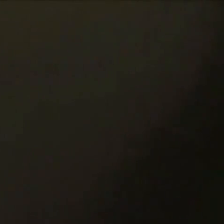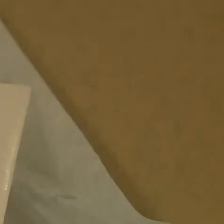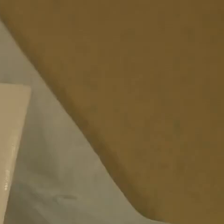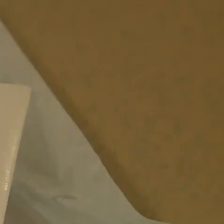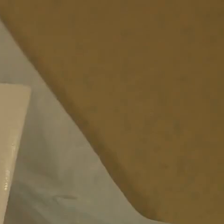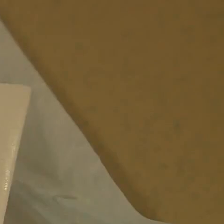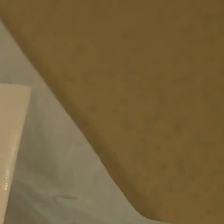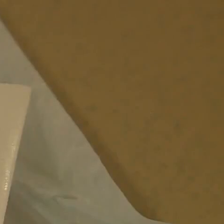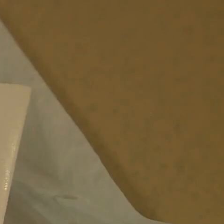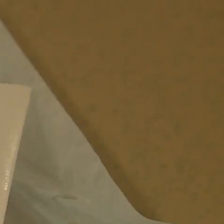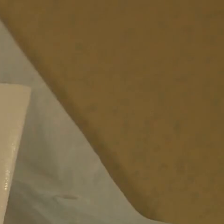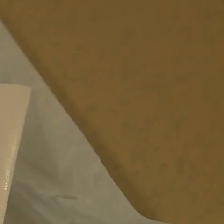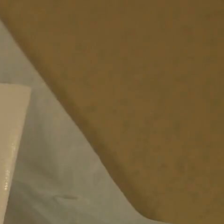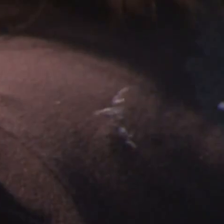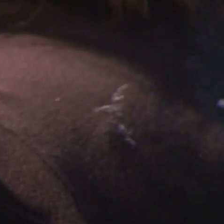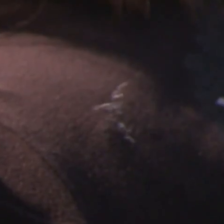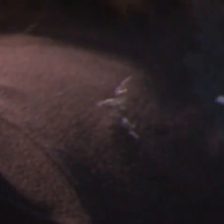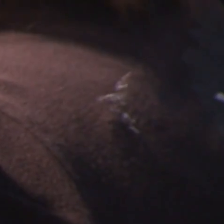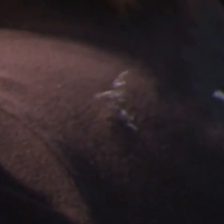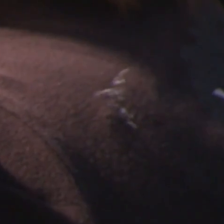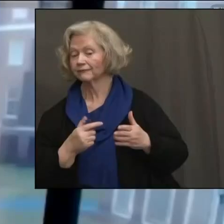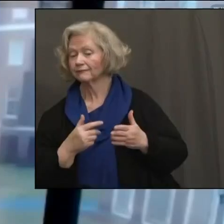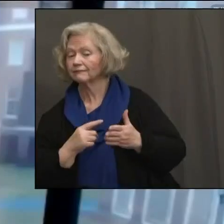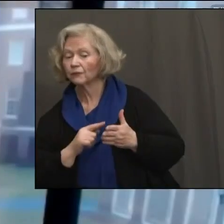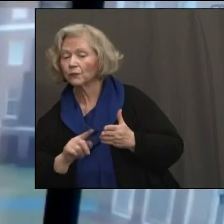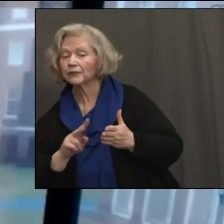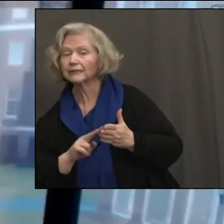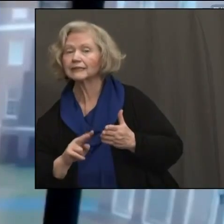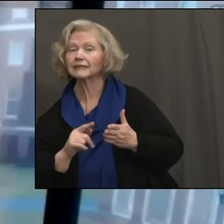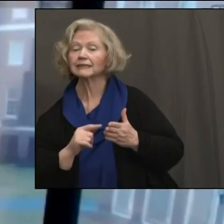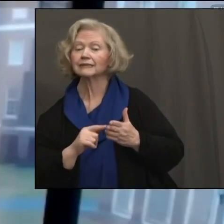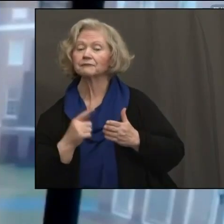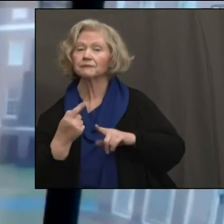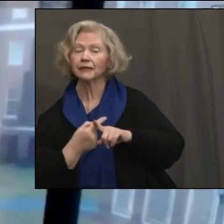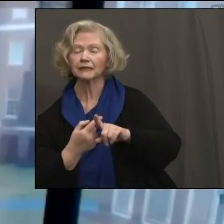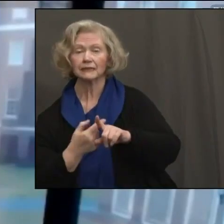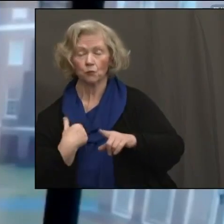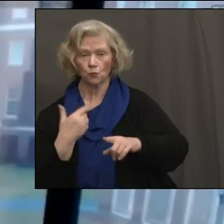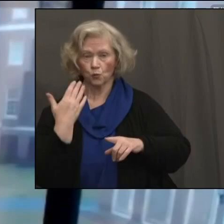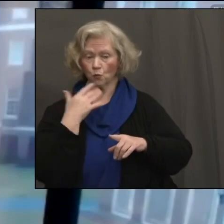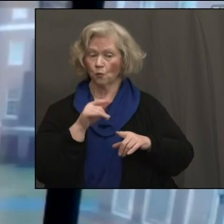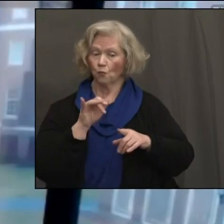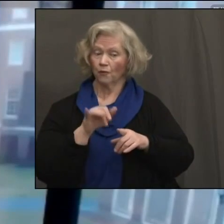POPPINGP IN THE STATE. MORE RECENTLY THE POPPINGP IN THE STATE. MORE RECENTLY THE HIGHLY MORE RECENTLY THE HIGHLY MORE RECENTLY THE HIGHLY CONTAOU MORE RECENTLY THE HIGHLY CONTAOU VARIANT MORE RECENTLY THE HIGHLY CONTAOU VARIANT ORIGINATING CONTAOU VARIANT ORIGINATING CONTAOU VARIANT ORIGINATING IN CONTAOU VARIANT ORIGINATING IN BRAZIL CONTAOU VARIANT ORIGINATING IN BRAZIL ALSO CONTAOU VARIANT ORIGINATING IN BRAZIL ALSO KNOWN CONTAOU VARIANT ORIGINATING IN BRAZIL ALSO KNOWN AS CONTAOU VARIANT ORIGINATING IN BRAZIL ALSO KNOWN AS THE CONTAOU VARIANT ORIGINATING IN BRAZIL ALSO KNOWN AS THE P IN BRAZIL ALSO KNOWN AS THE P IN BRAZIL ALSO KNOWN AS THE P ONE IN BRAZIL ALSO KNOWN AS THE P ONE VARIANT